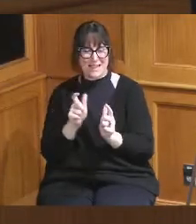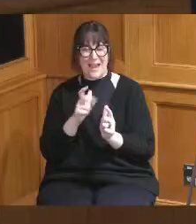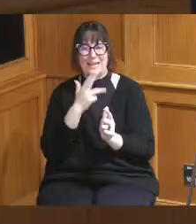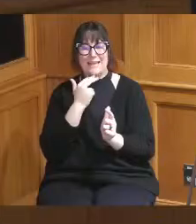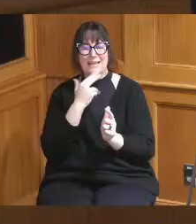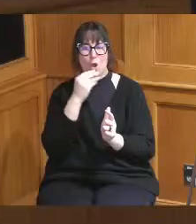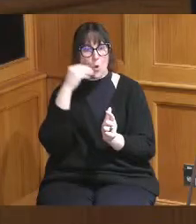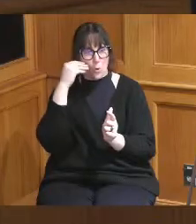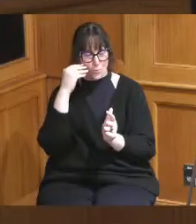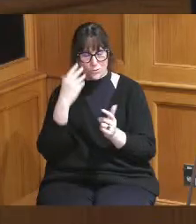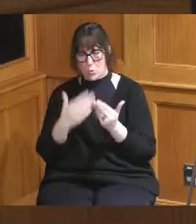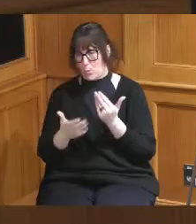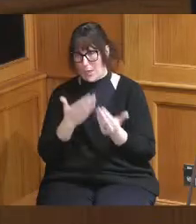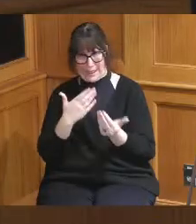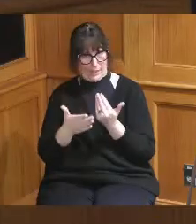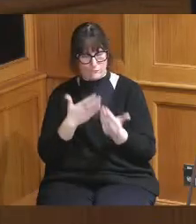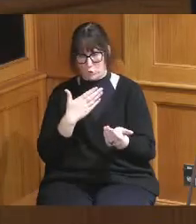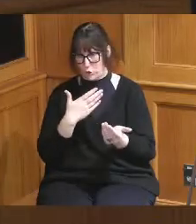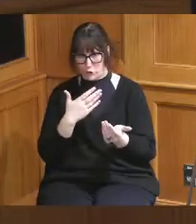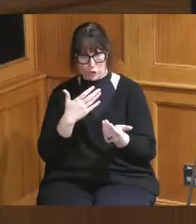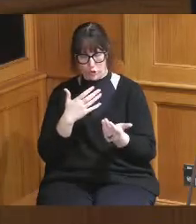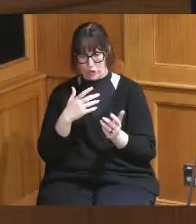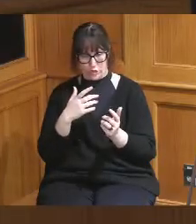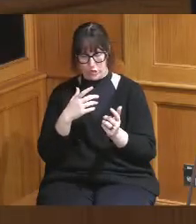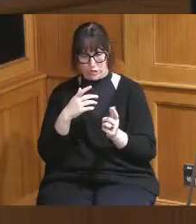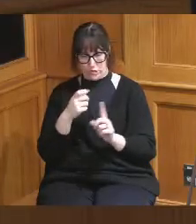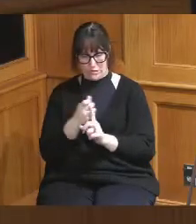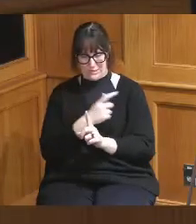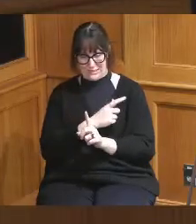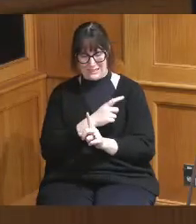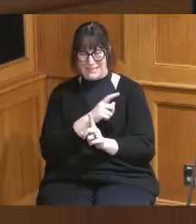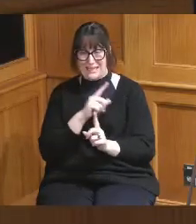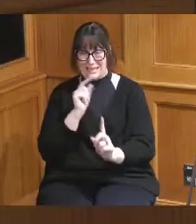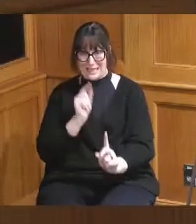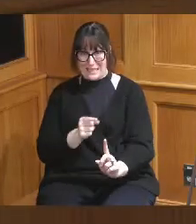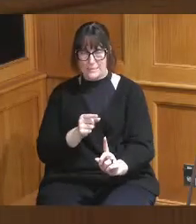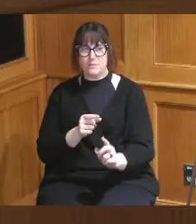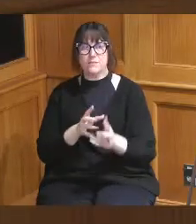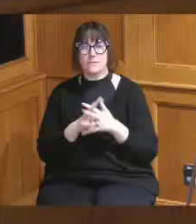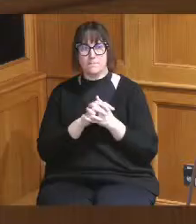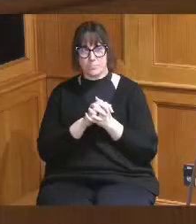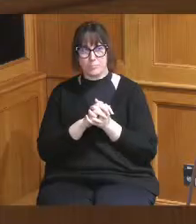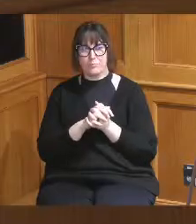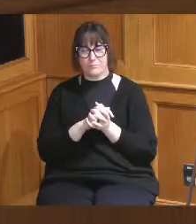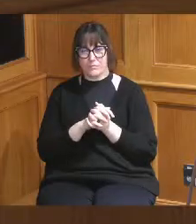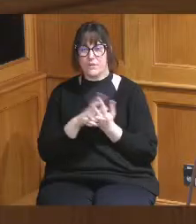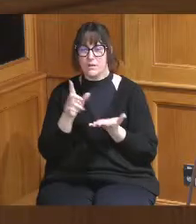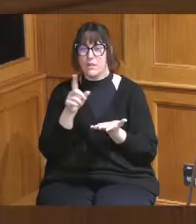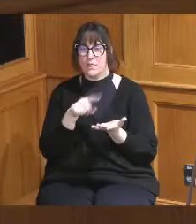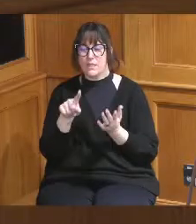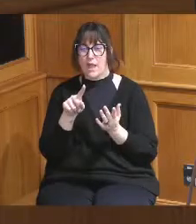know what whatever the the deviation is you know they they've run into problems related